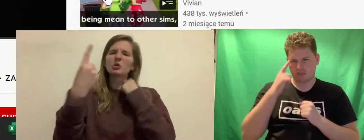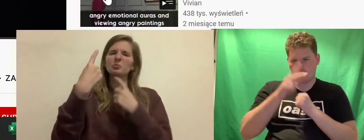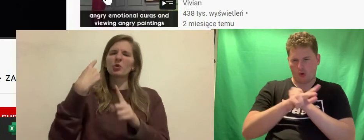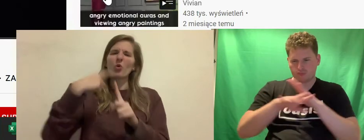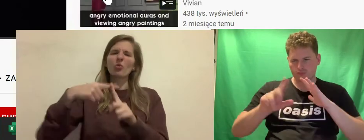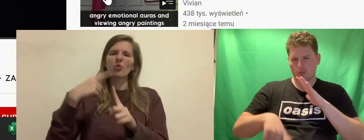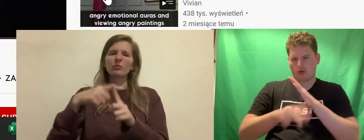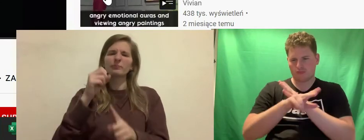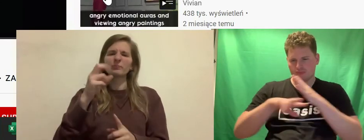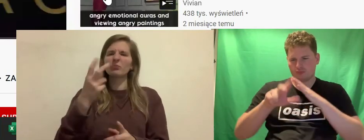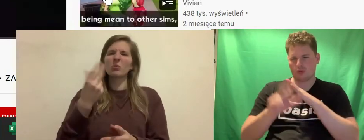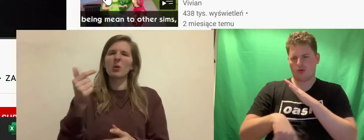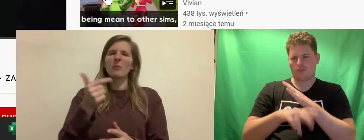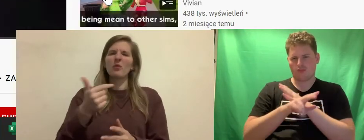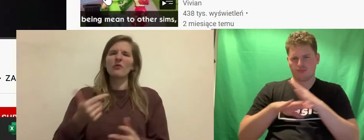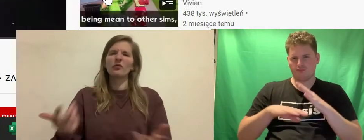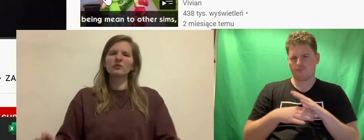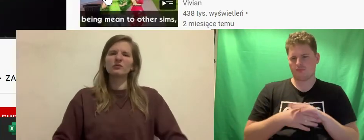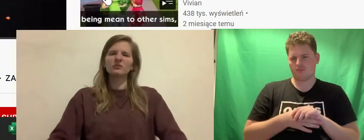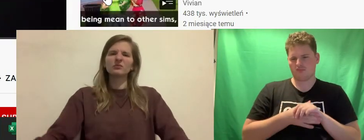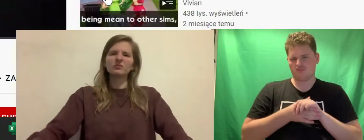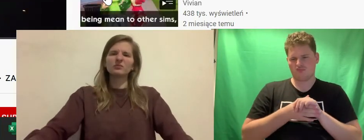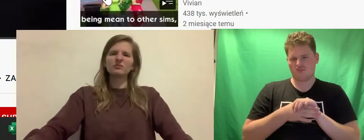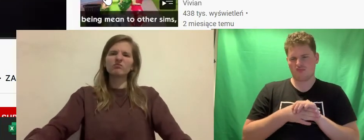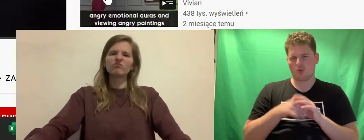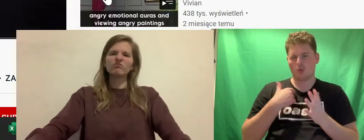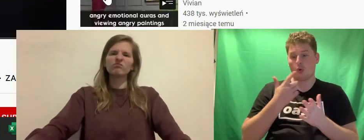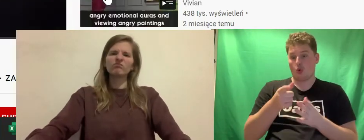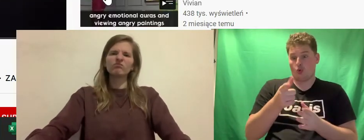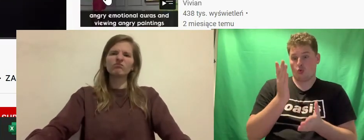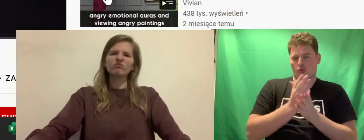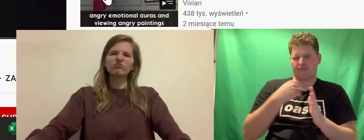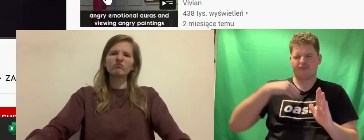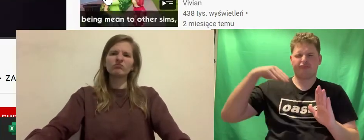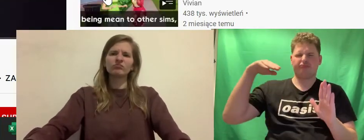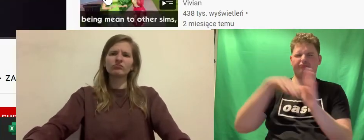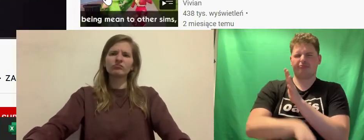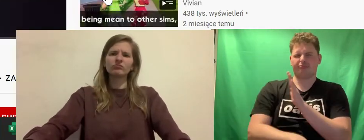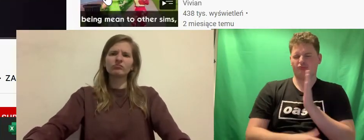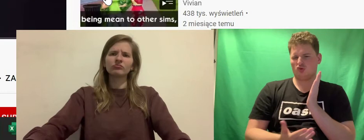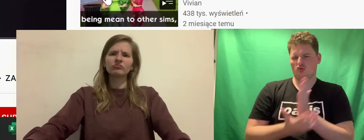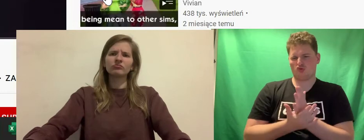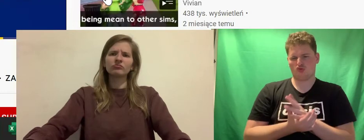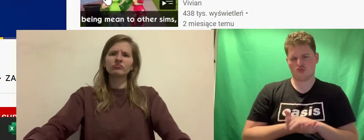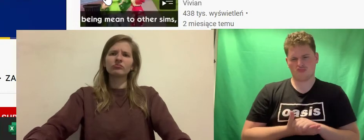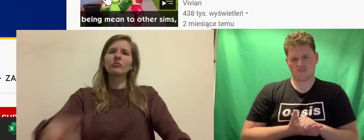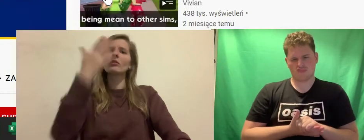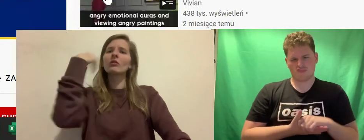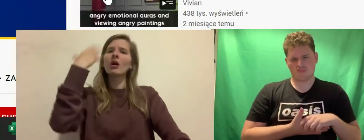A: it costs the perineum and only adds a tiny bit K: no sense ... A; via Sims add-on I already gave up the game, I just wanted to go back to the game